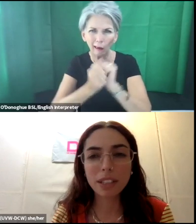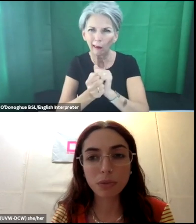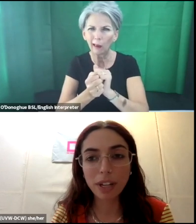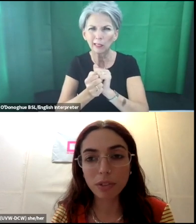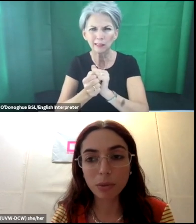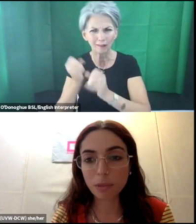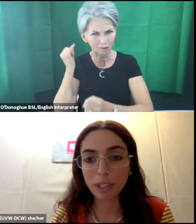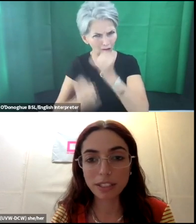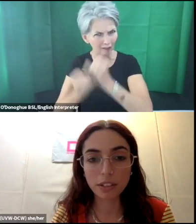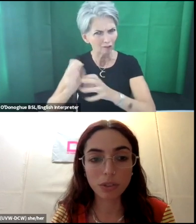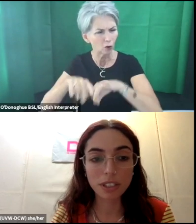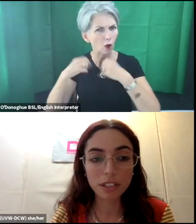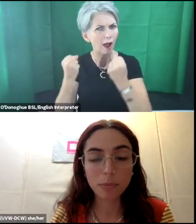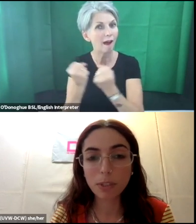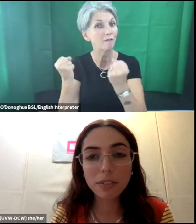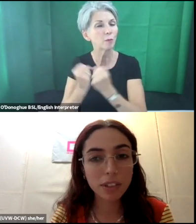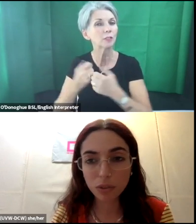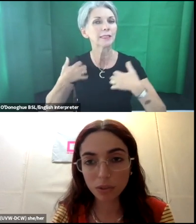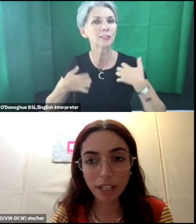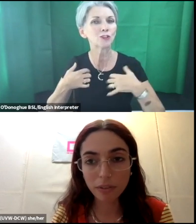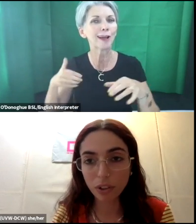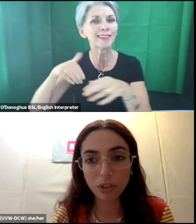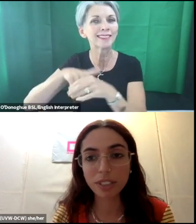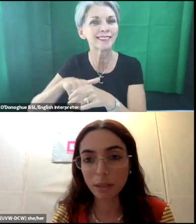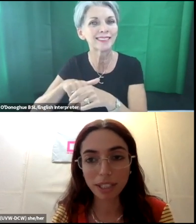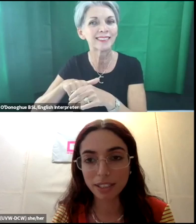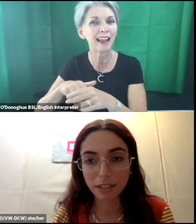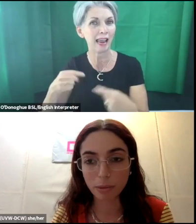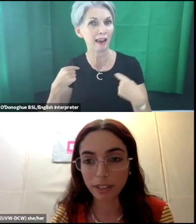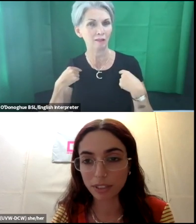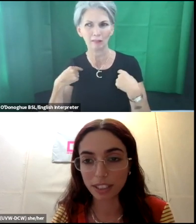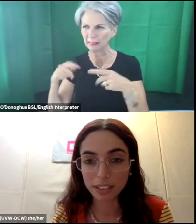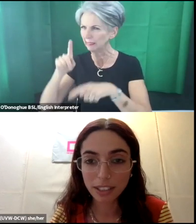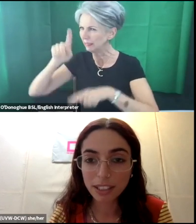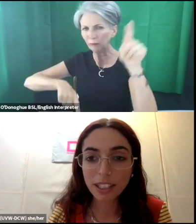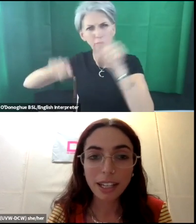that's for everyone's best interest. Even if you don't have all the same ideas about everything.